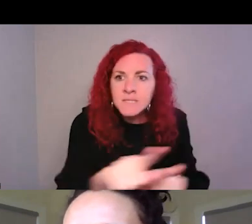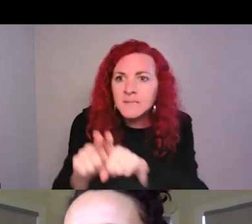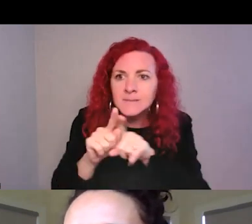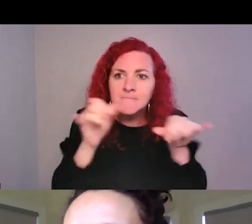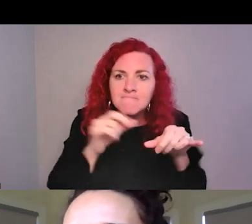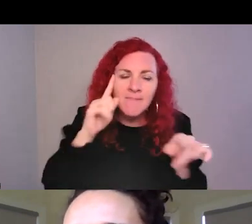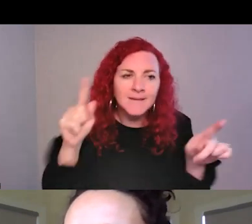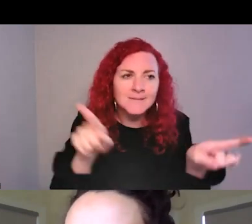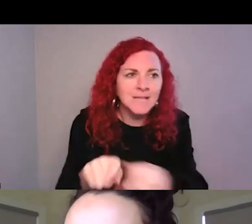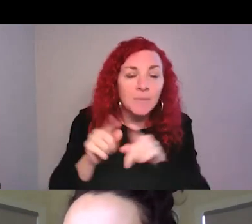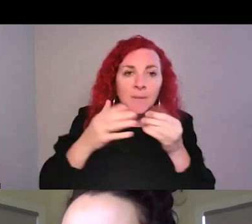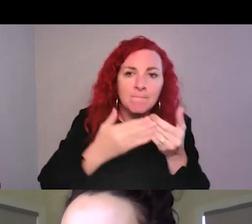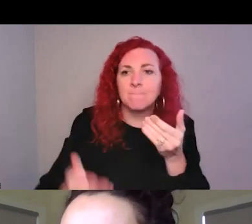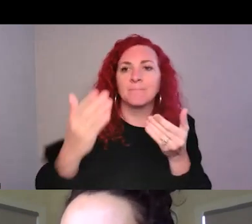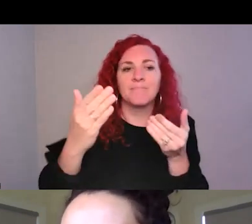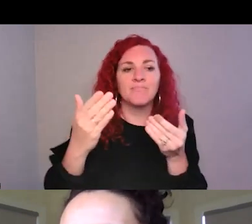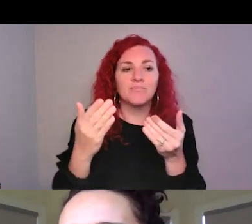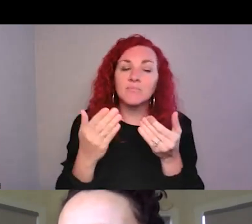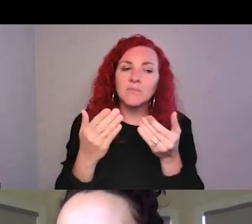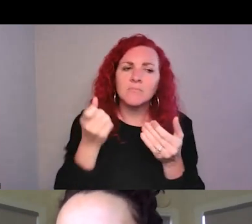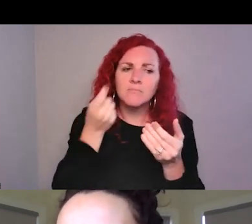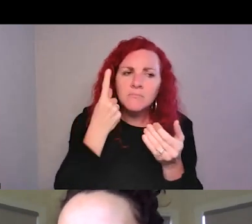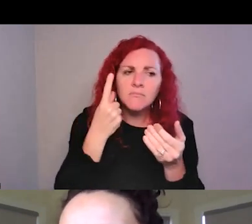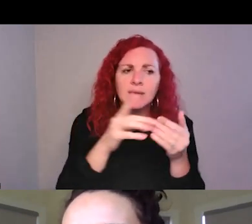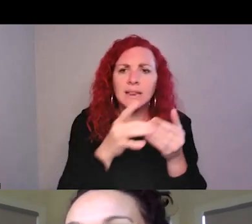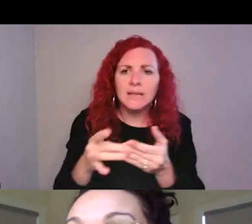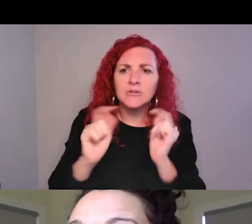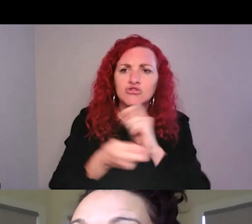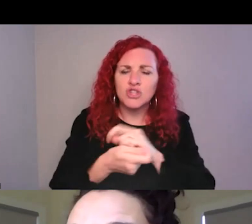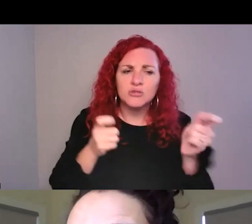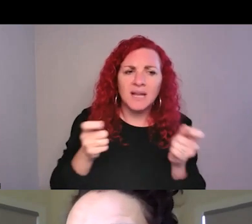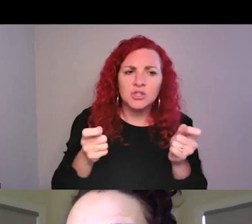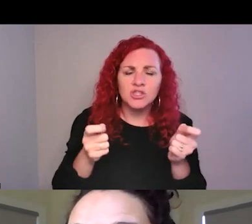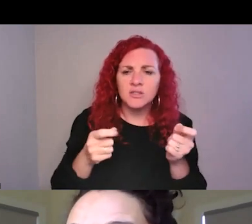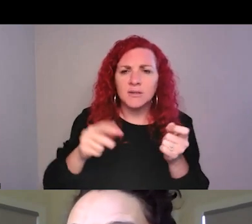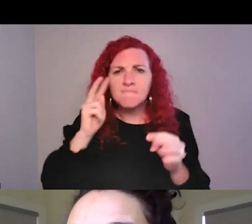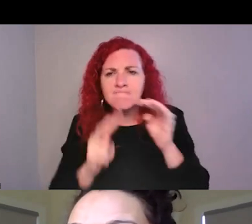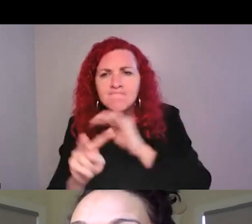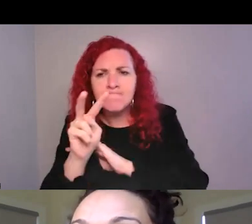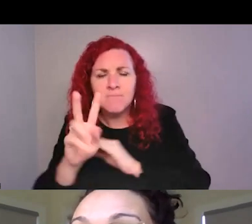WE TRY TO BE INTENTIONAL ABOUT BRINGING PEOPLE TO THE TABLE AND SHOWING THEM WHERE